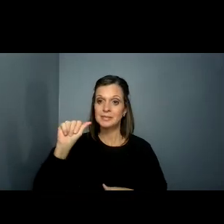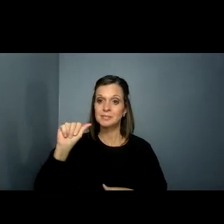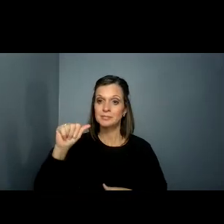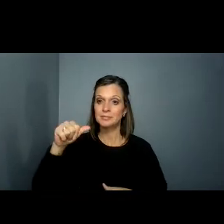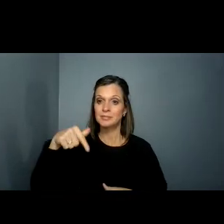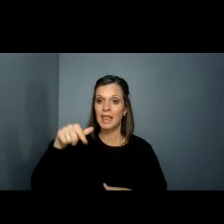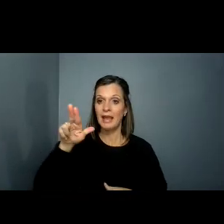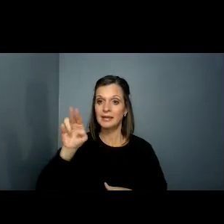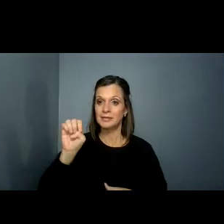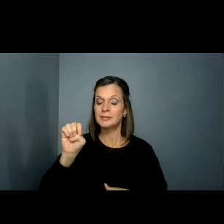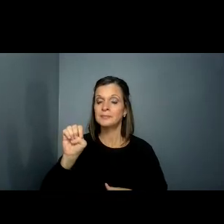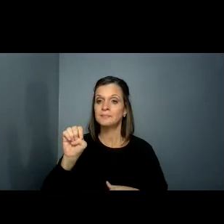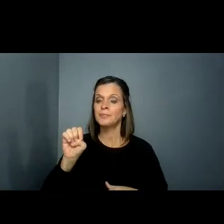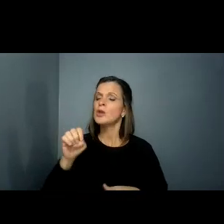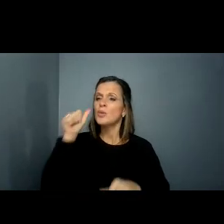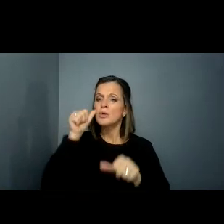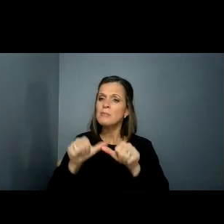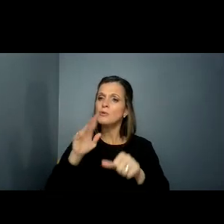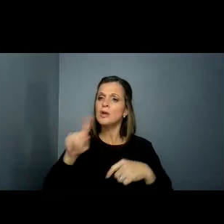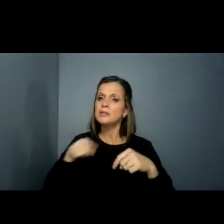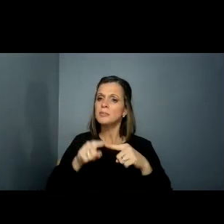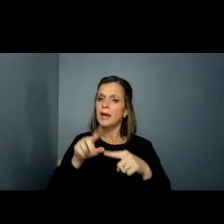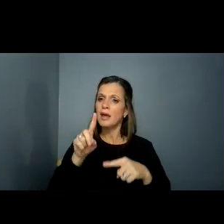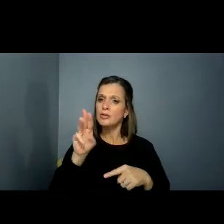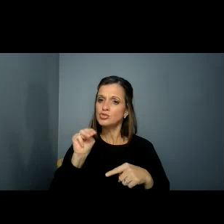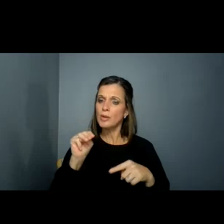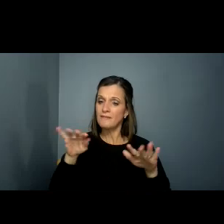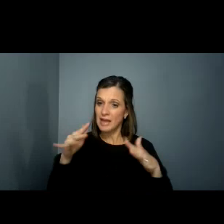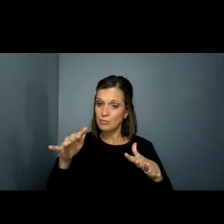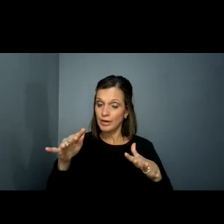about the eardrum vibrating, you know, and it just caused the earbuds to not vibrate,